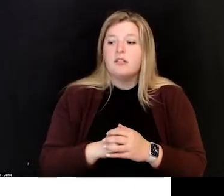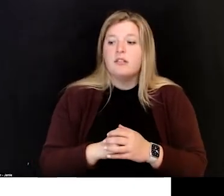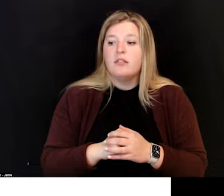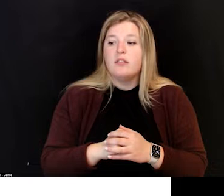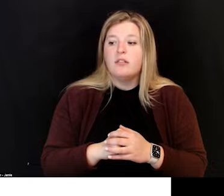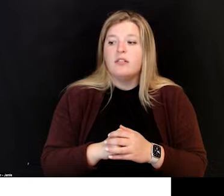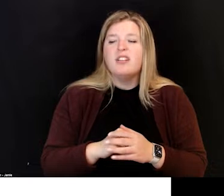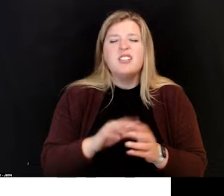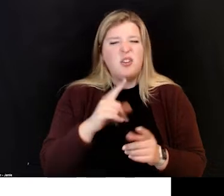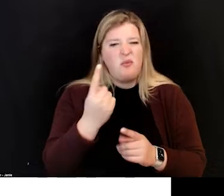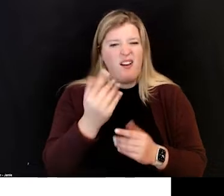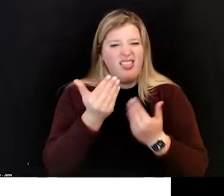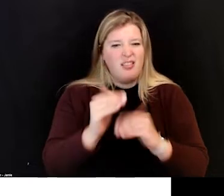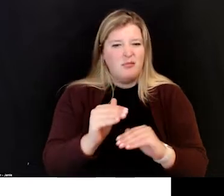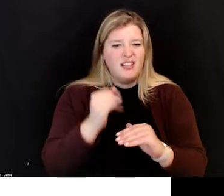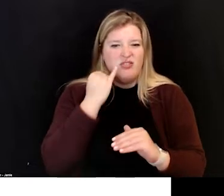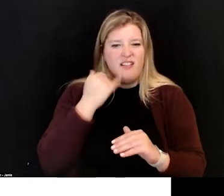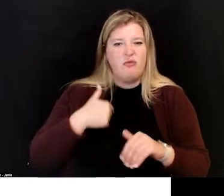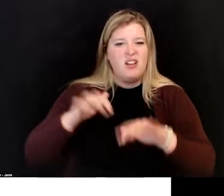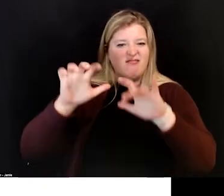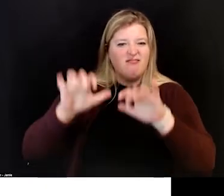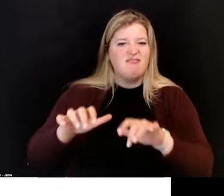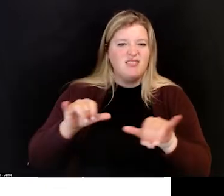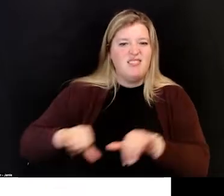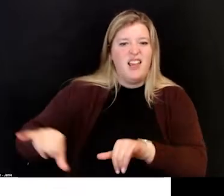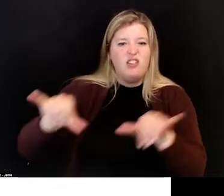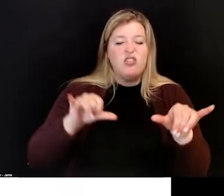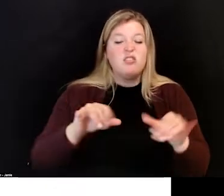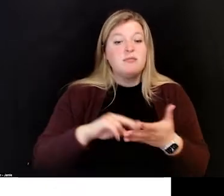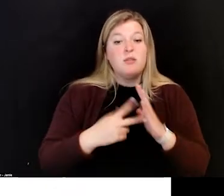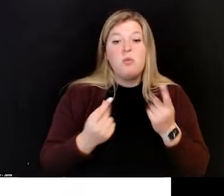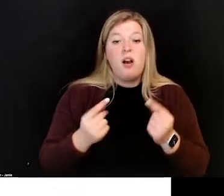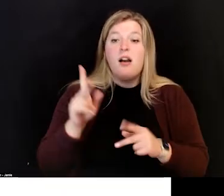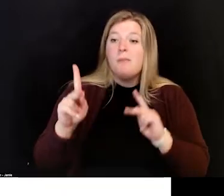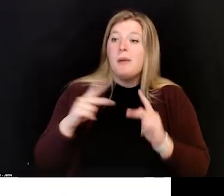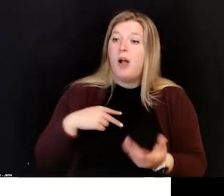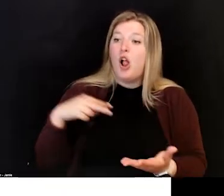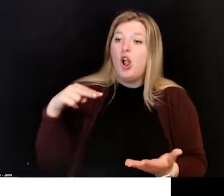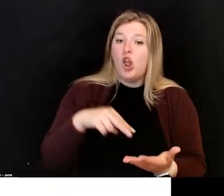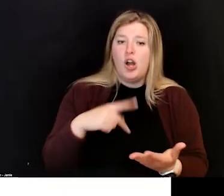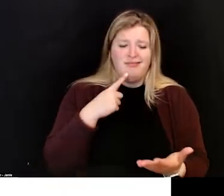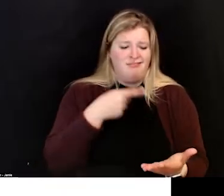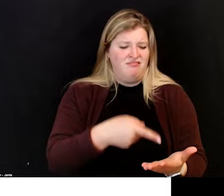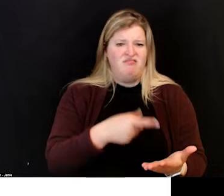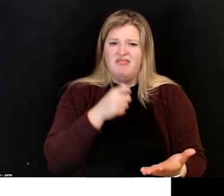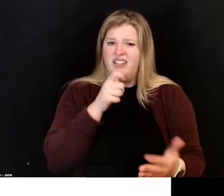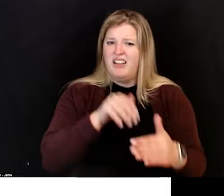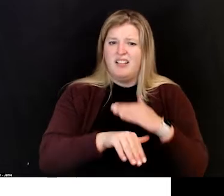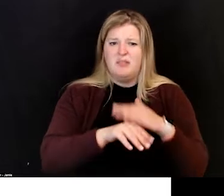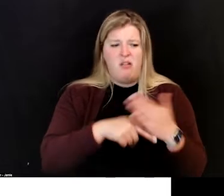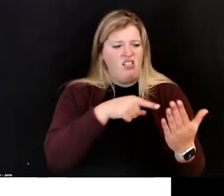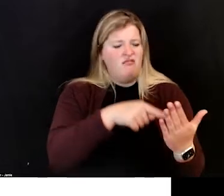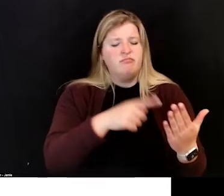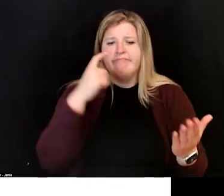when we were writing standards. Everyone can look at something and say, "That is not accessible." They know it when they see it.